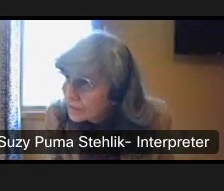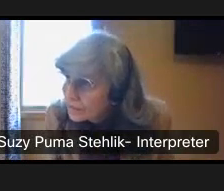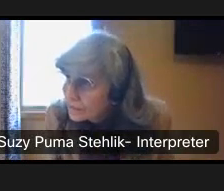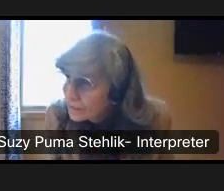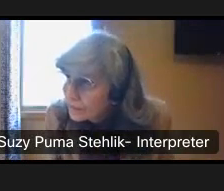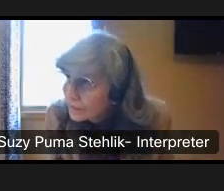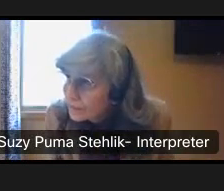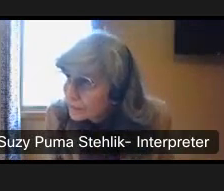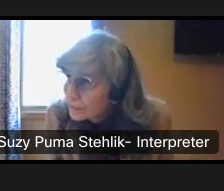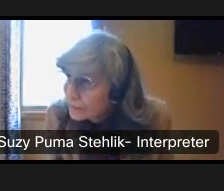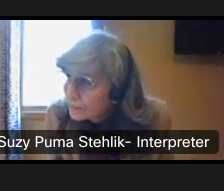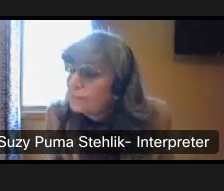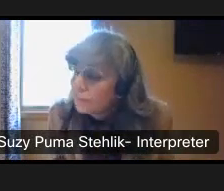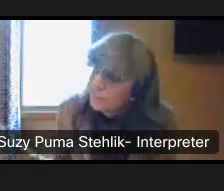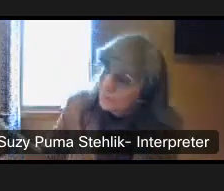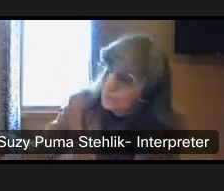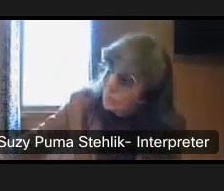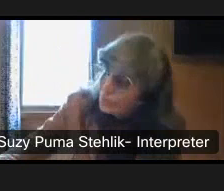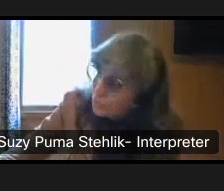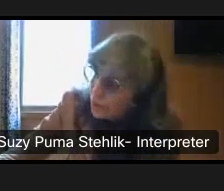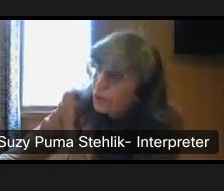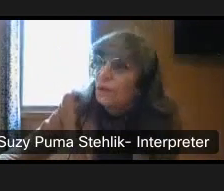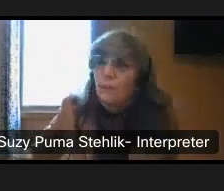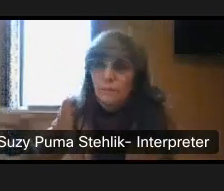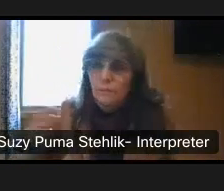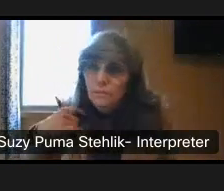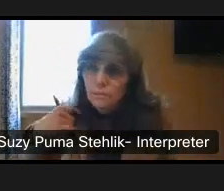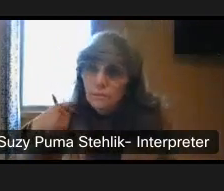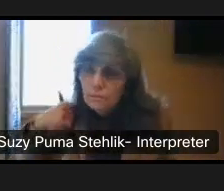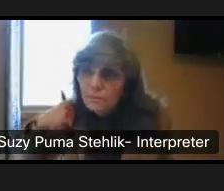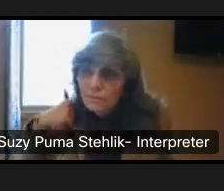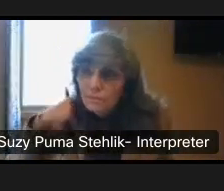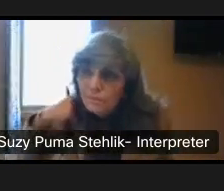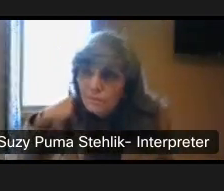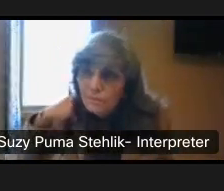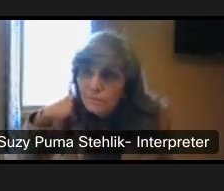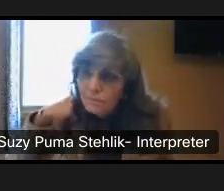Or the reconstruction or repair to me engineering standards.